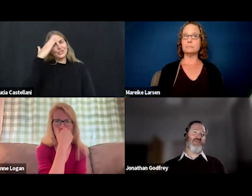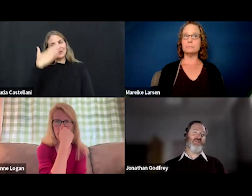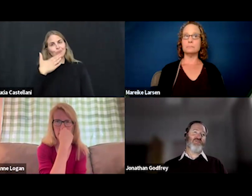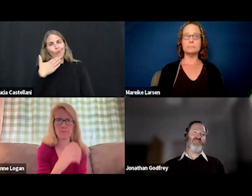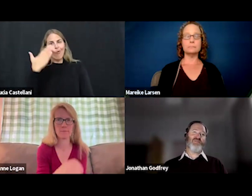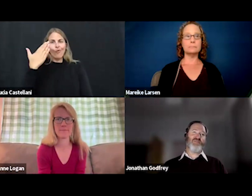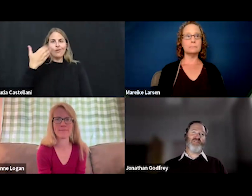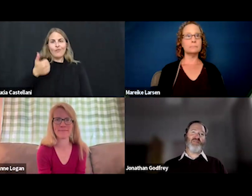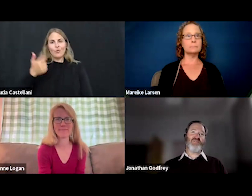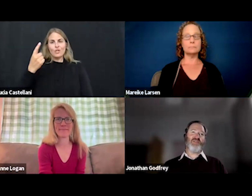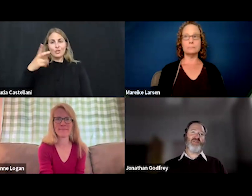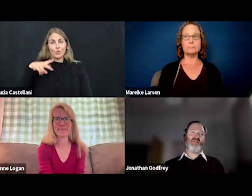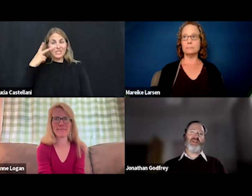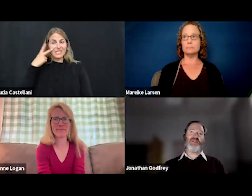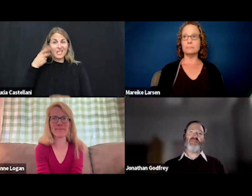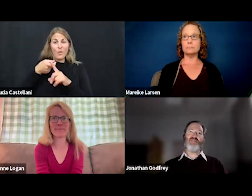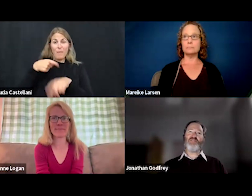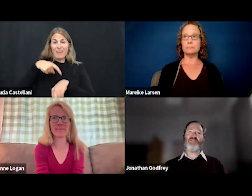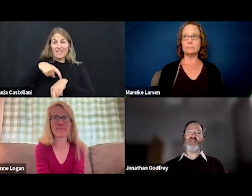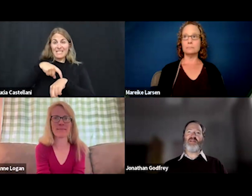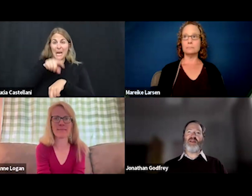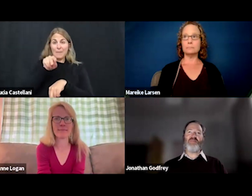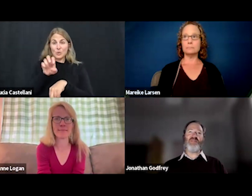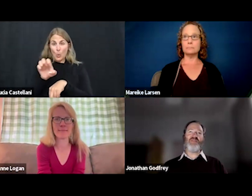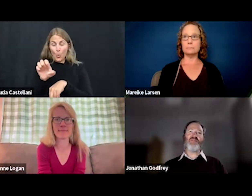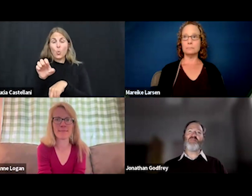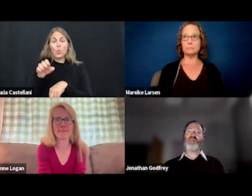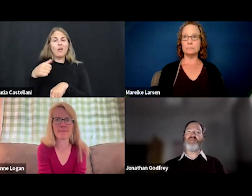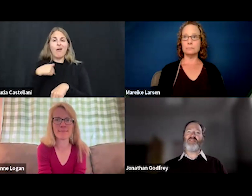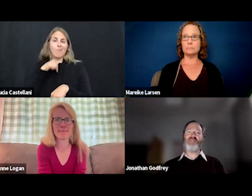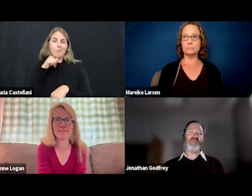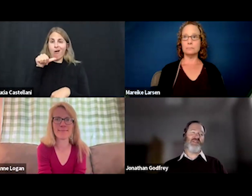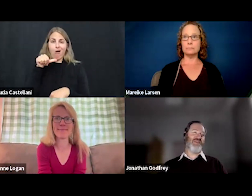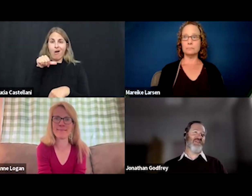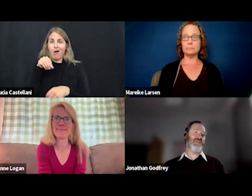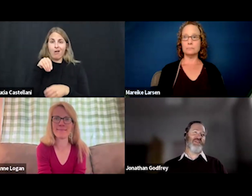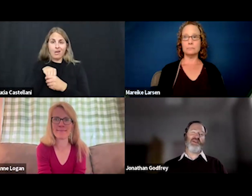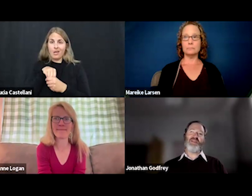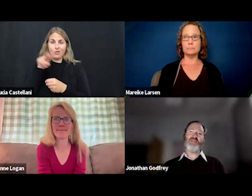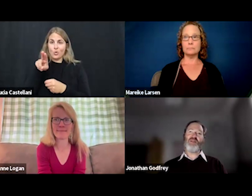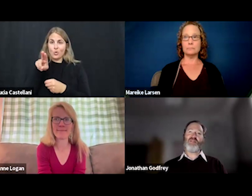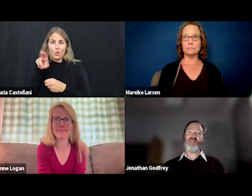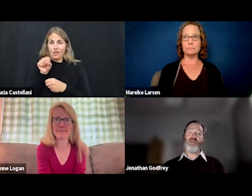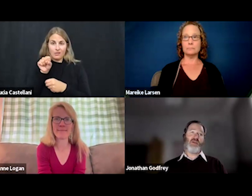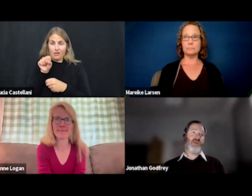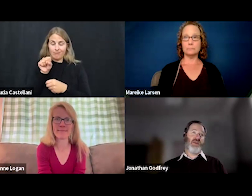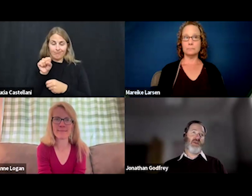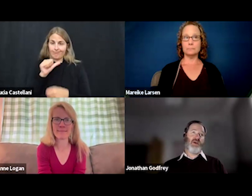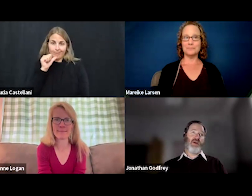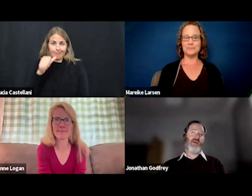You'll see from the time zone reference that I am not based in the US.